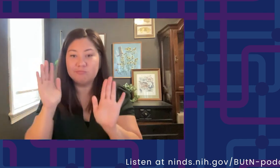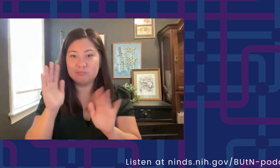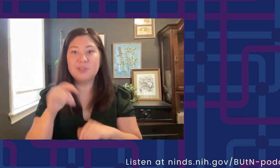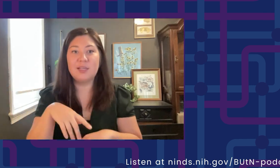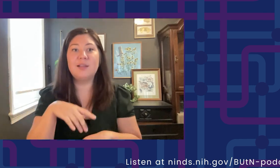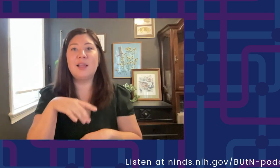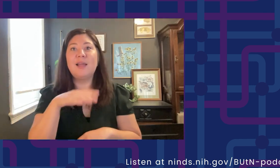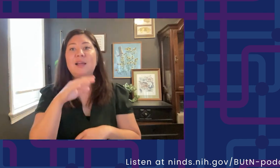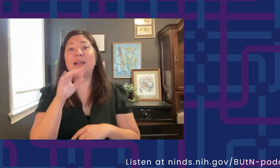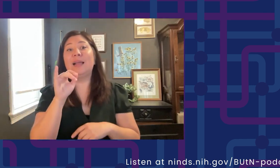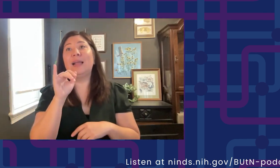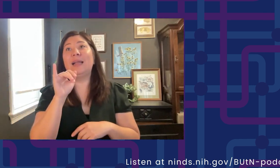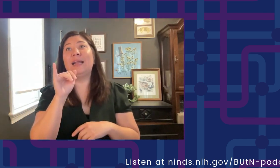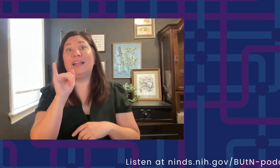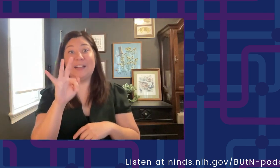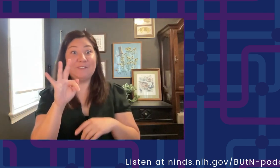So, and then make sure you keep that in mind.